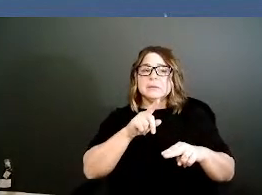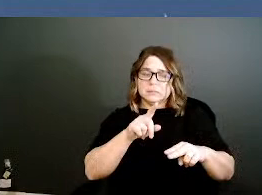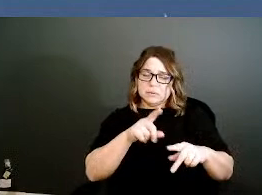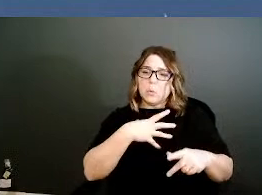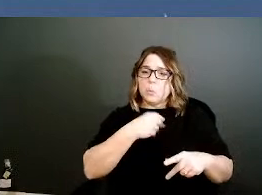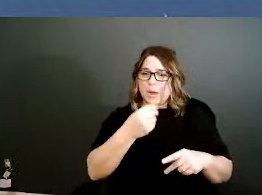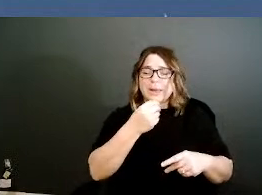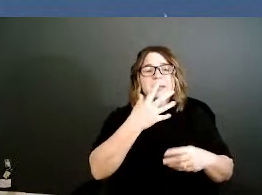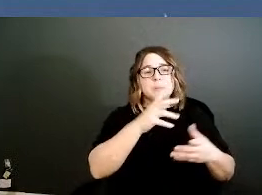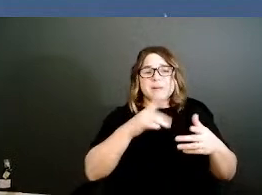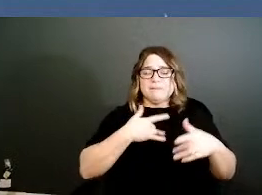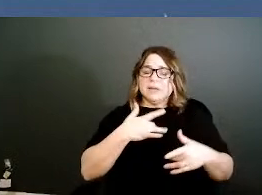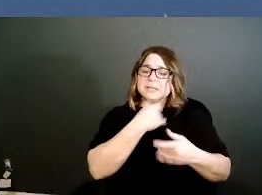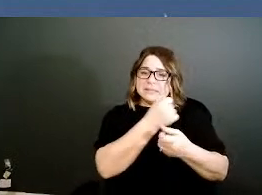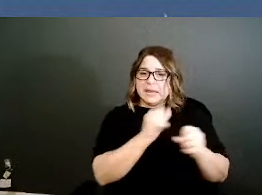PROFILING.